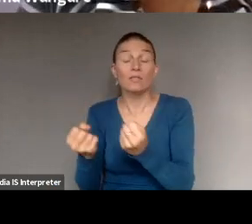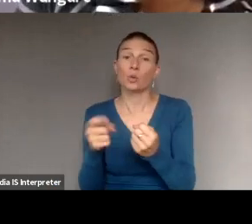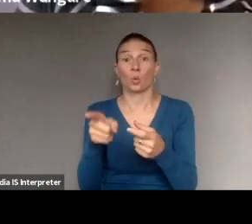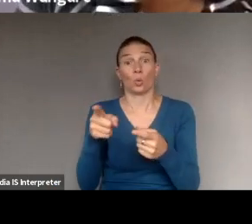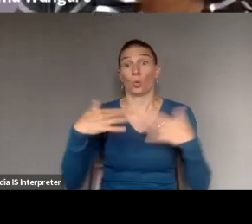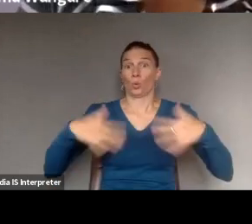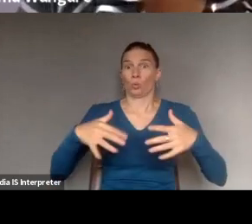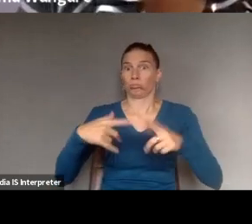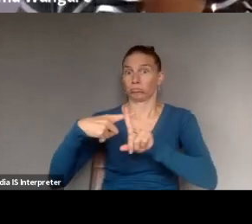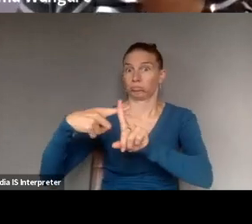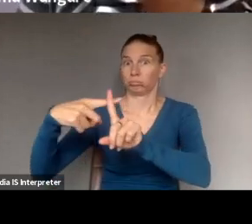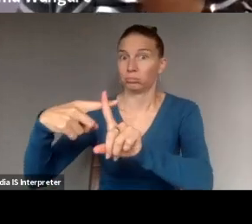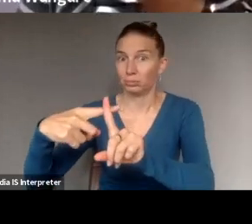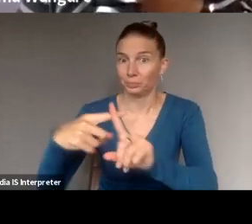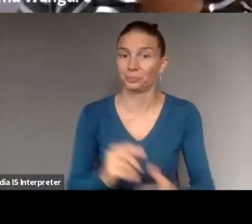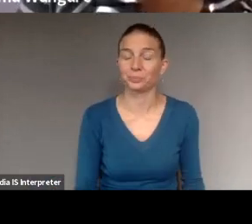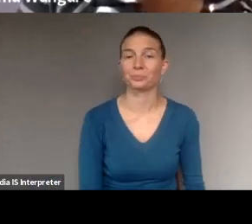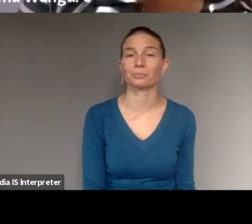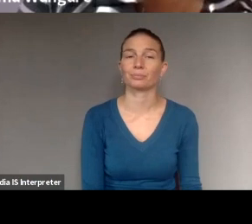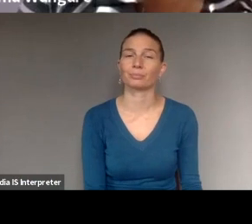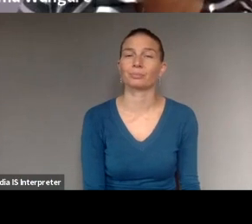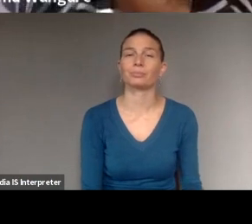Moving forward, if we look at the Kenyan context...